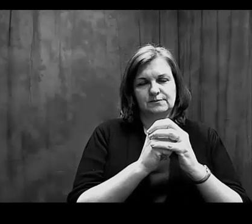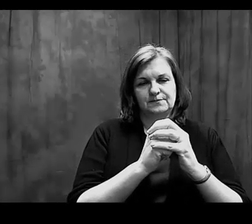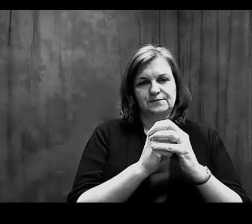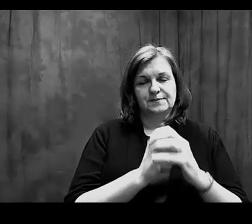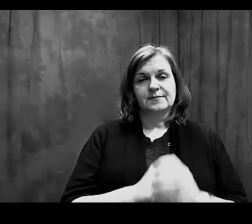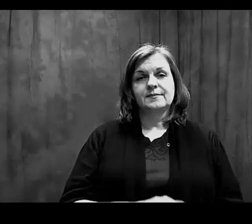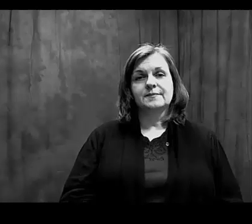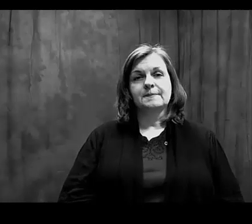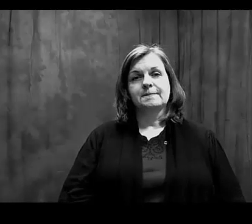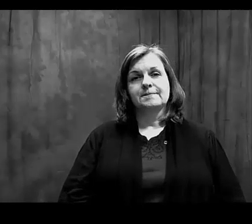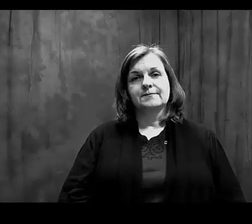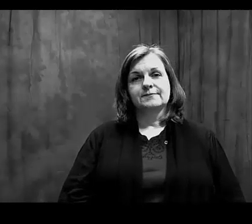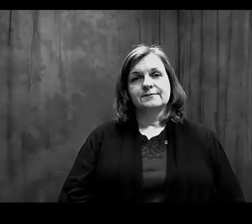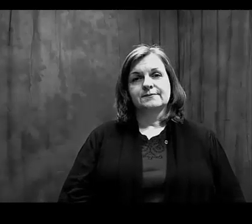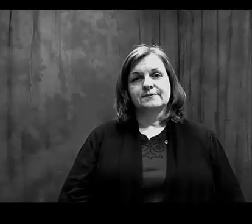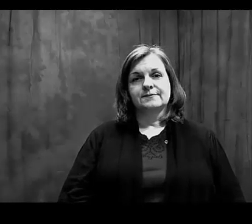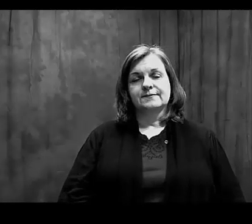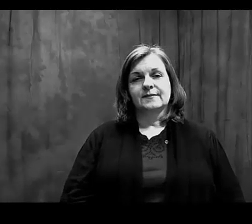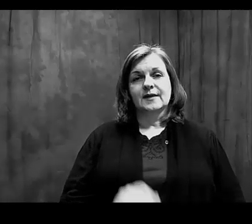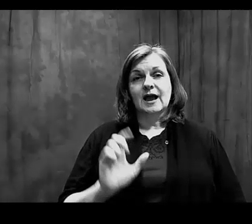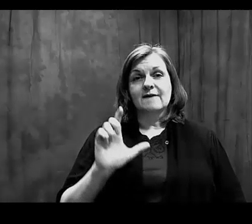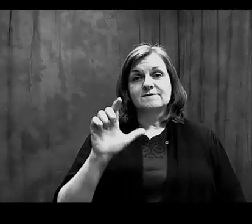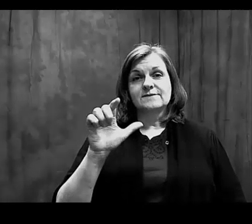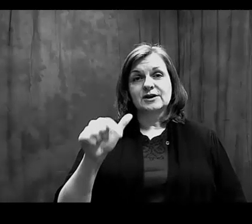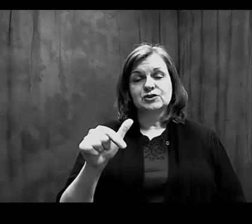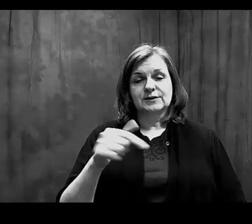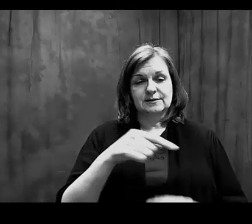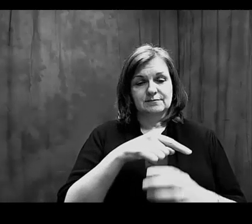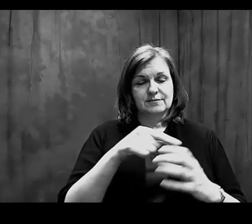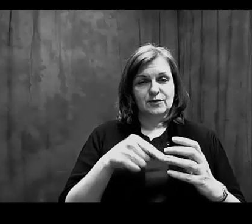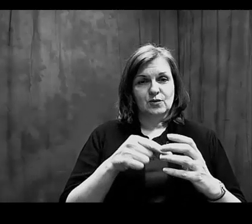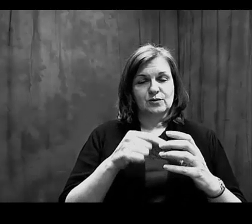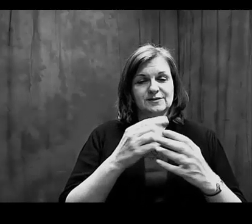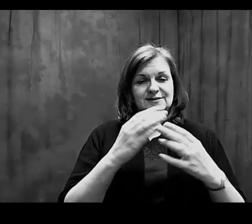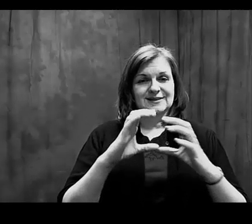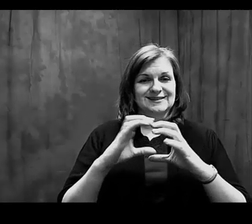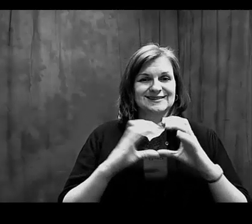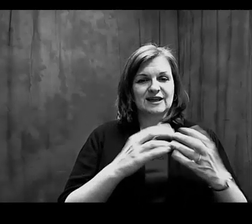eventually we're going to divide that cell enough